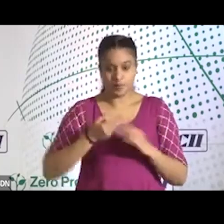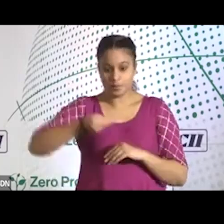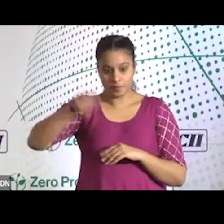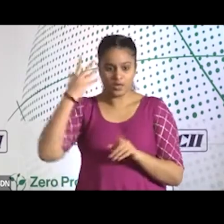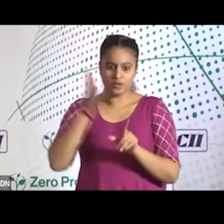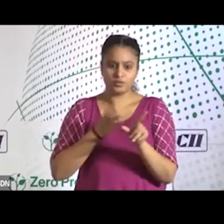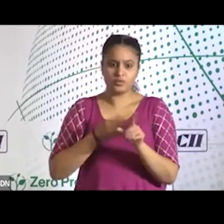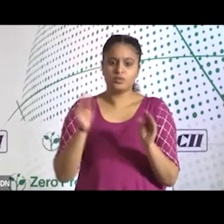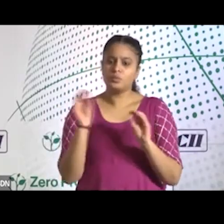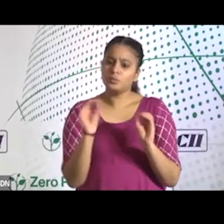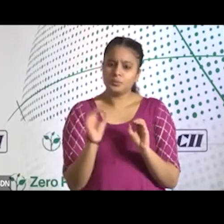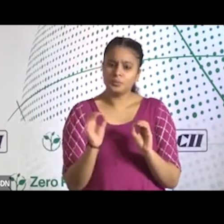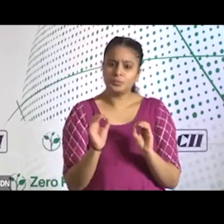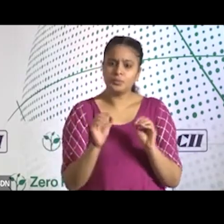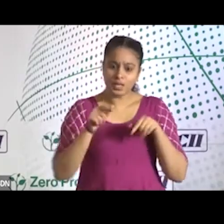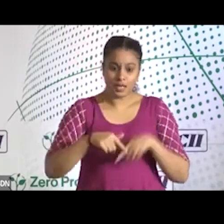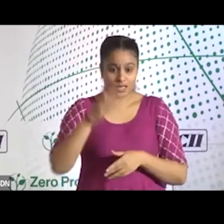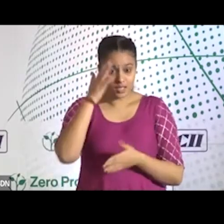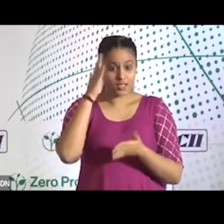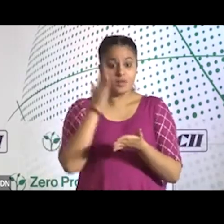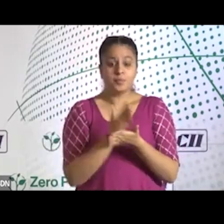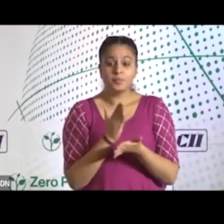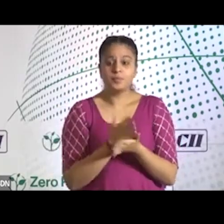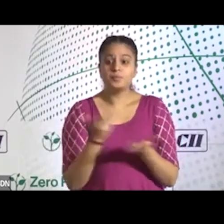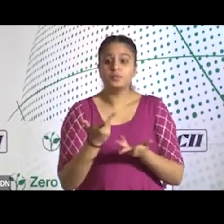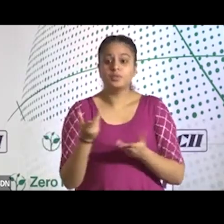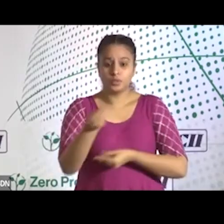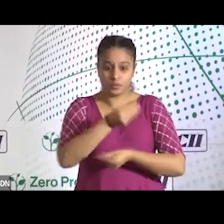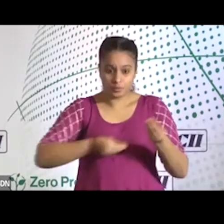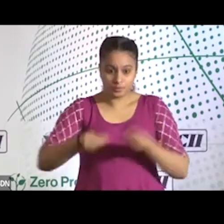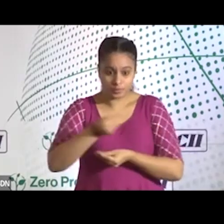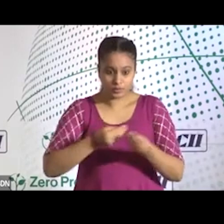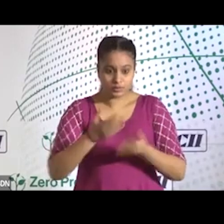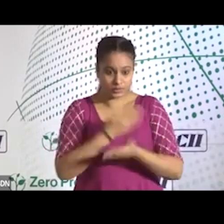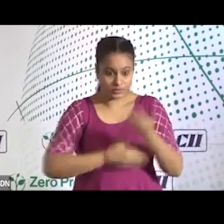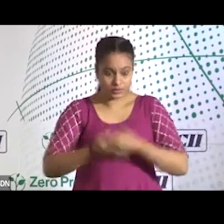So I believe that every business around it can be